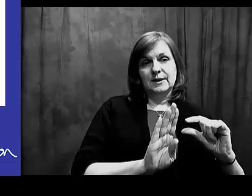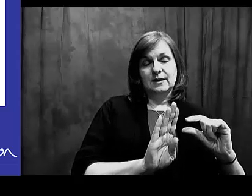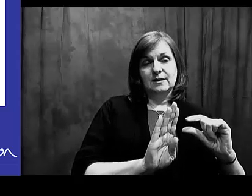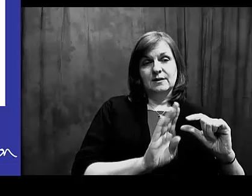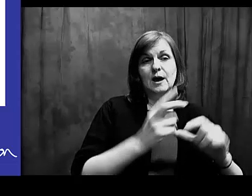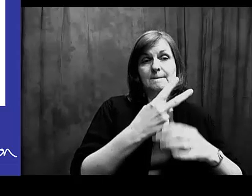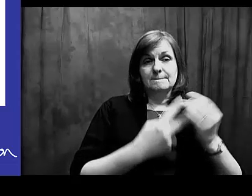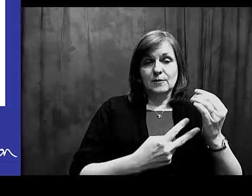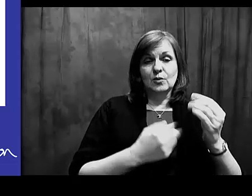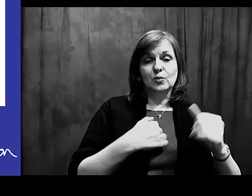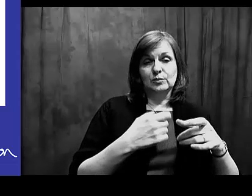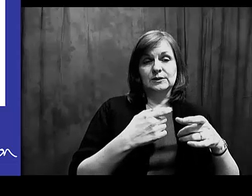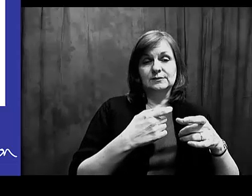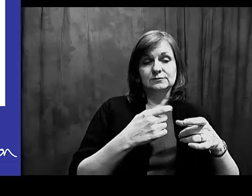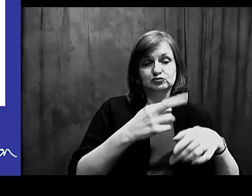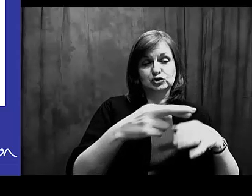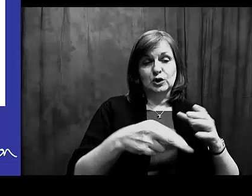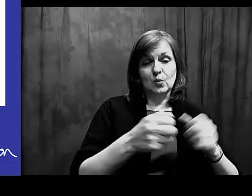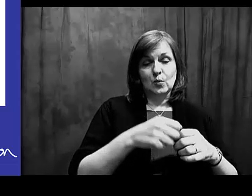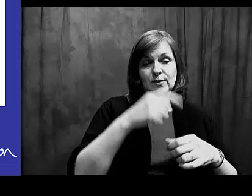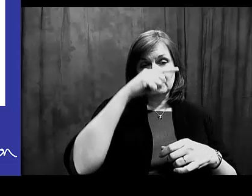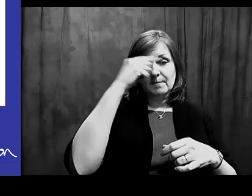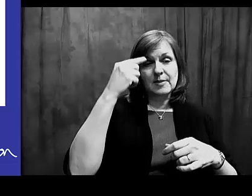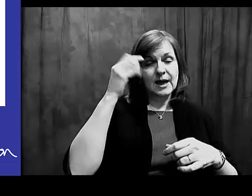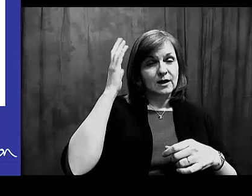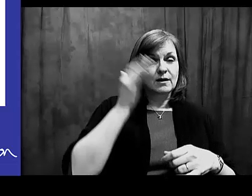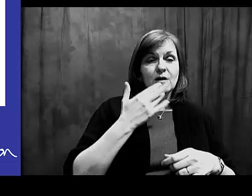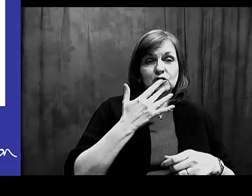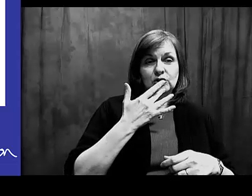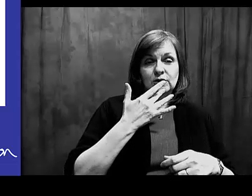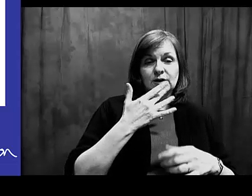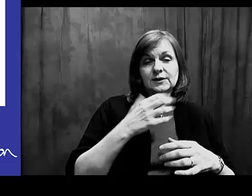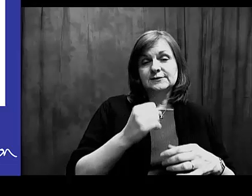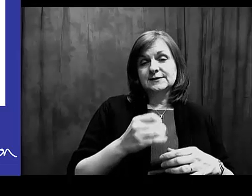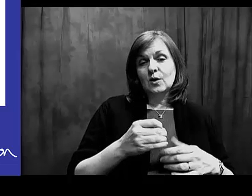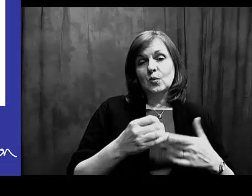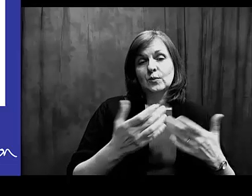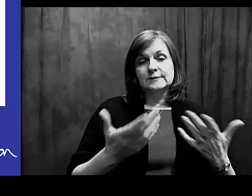a black coat color in this case ok -- so